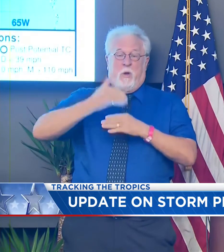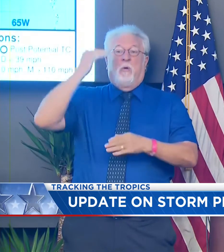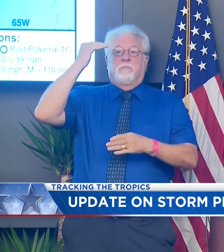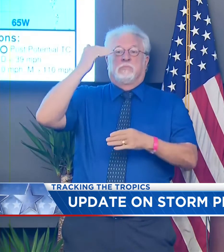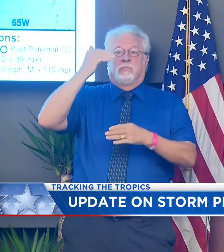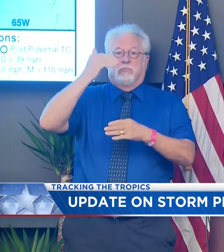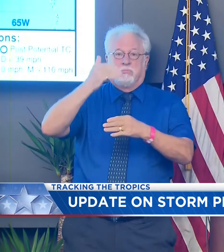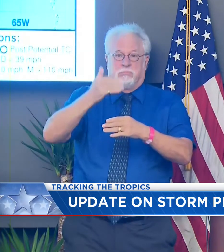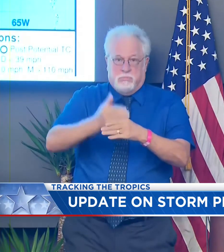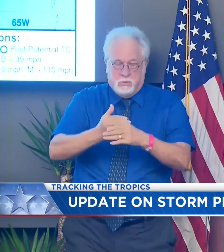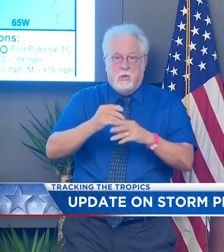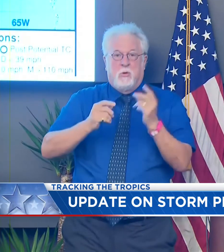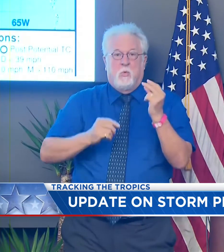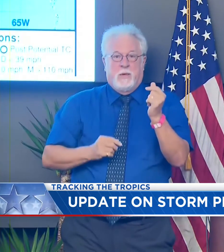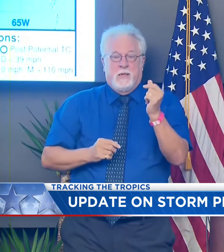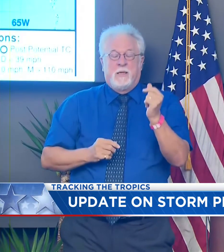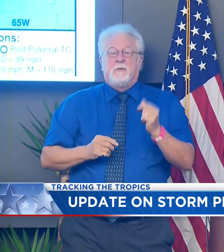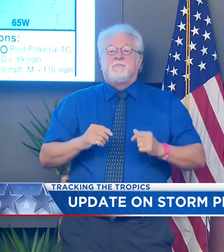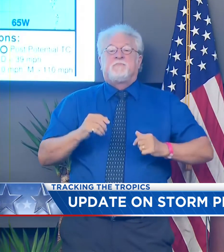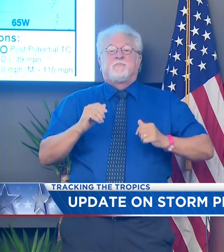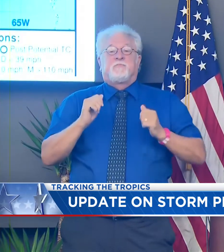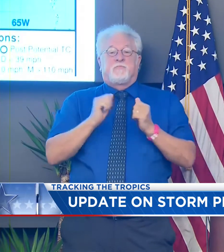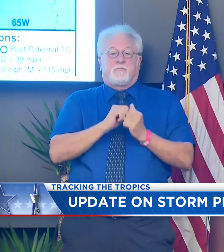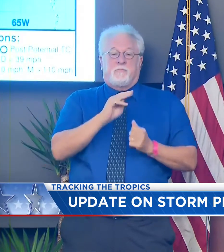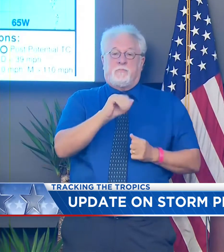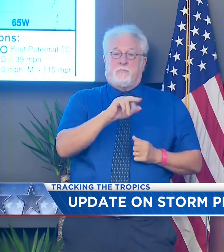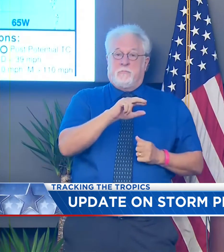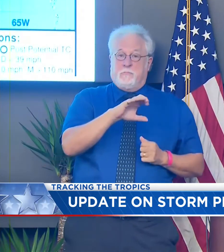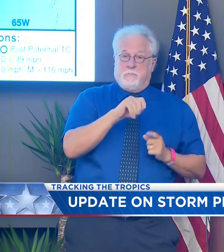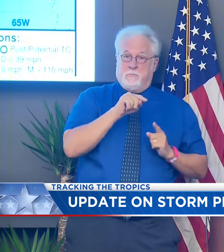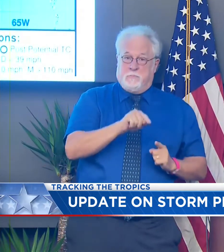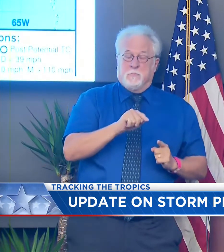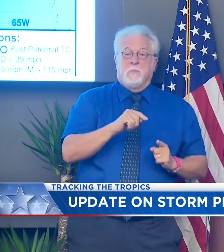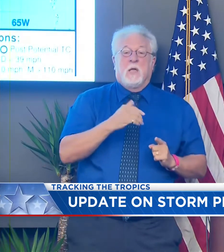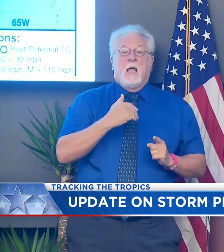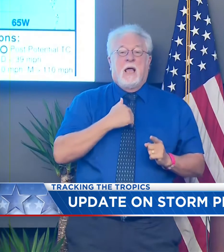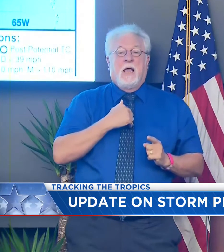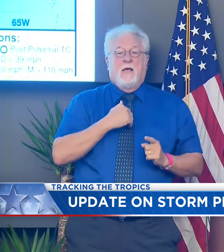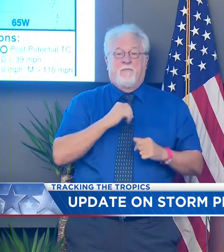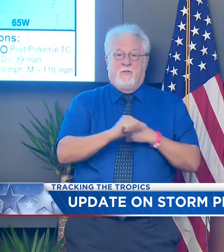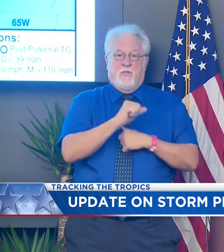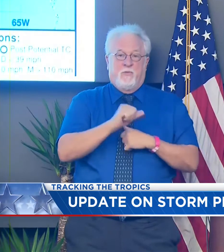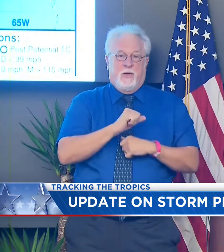FOLKS WHO HAVE INTERESTS ALONG THE COAST, THEY NEED TO MAKE SURE THEY'RE TAKING ACTION NOW!